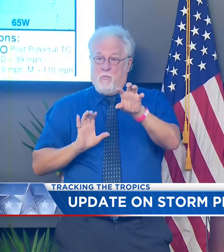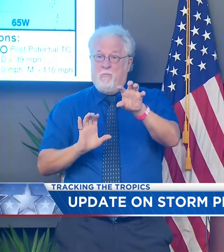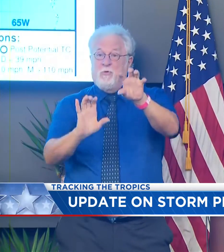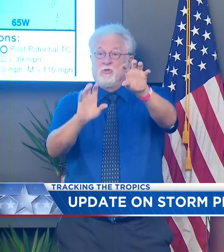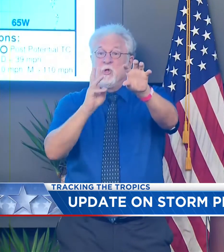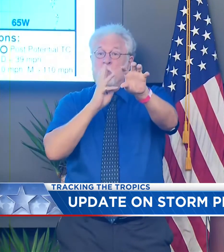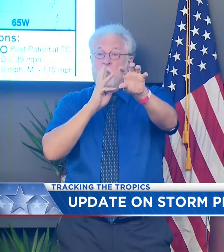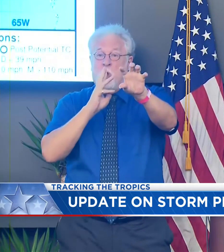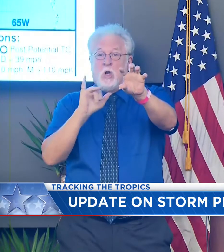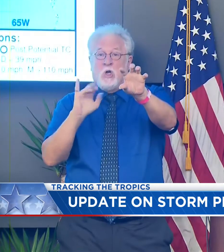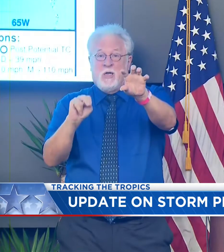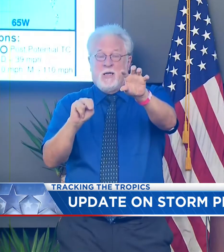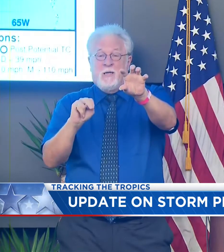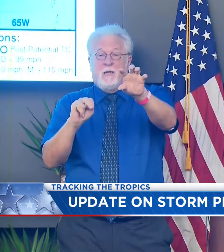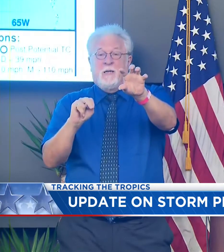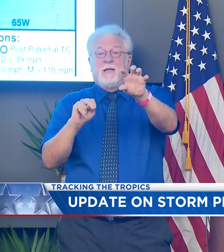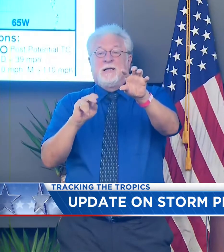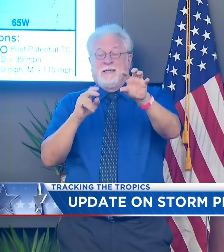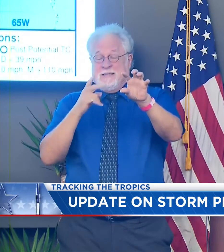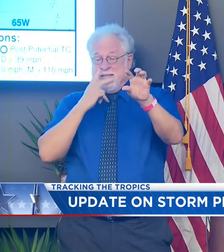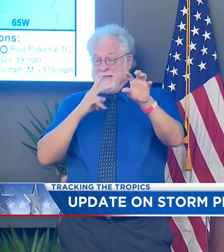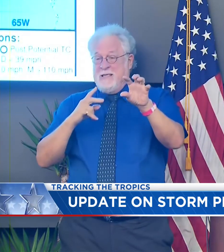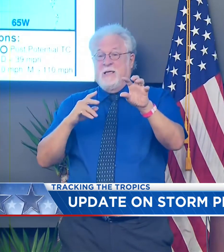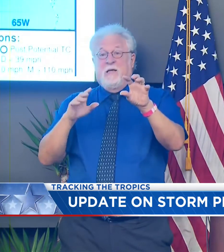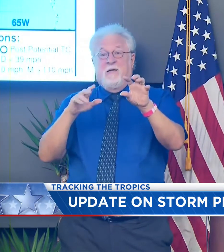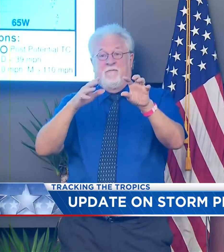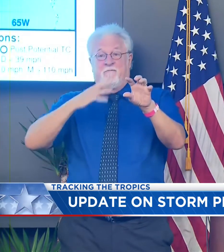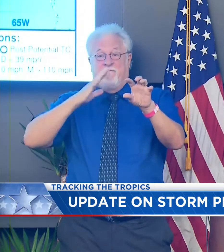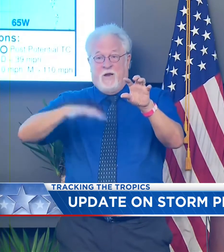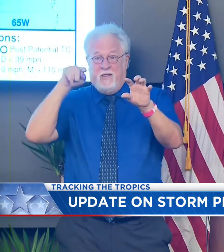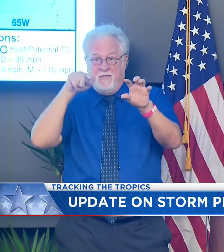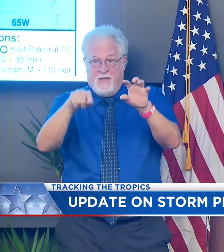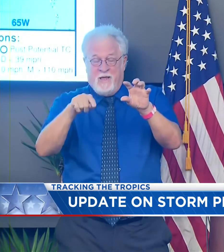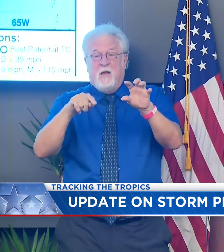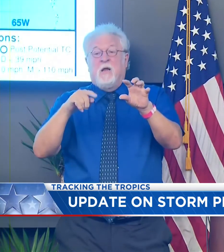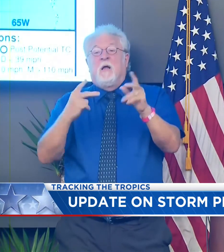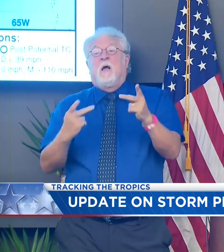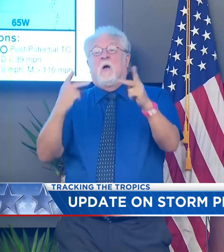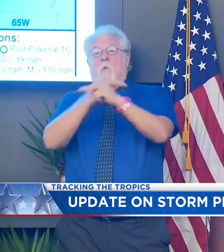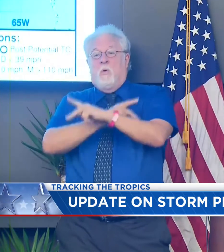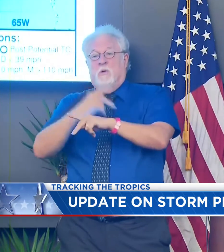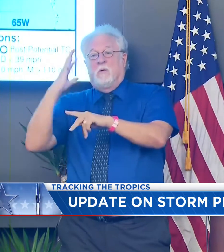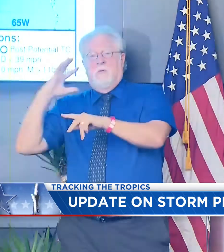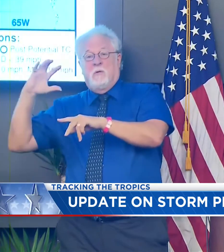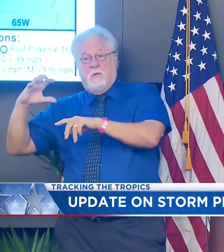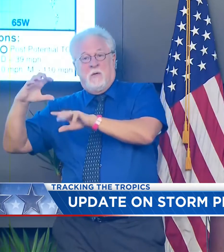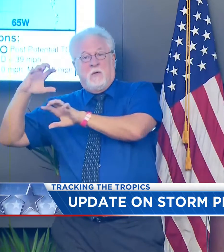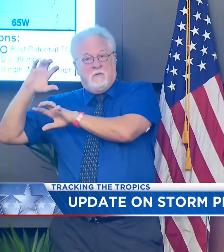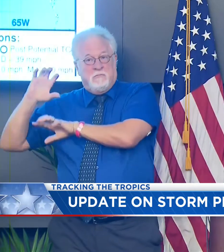SEE COASTAL FLOODING I MENTIONED BEFORE. AT THIS POINT, WE WILL HAVE HAD THREE OR FOUR DAYS OF WINDS PUSHING THE WATER INLAND.